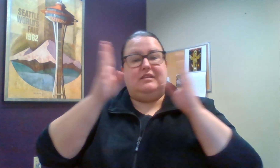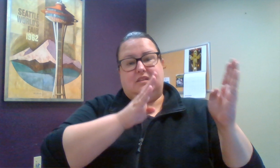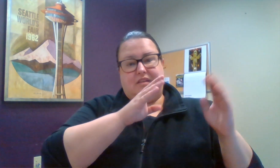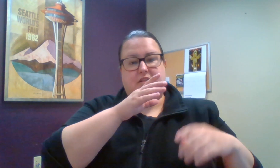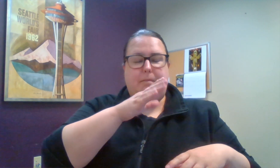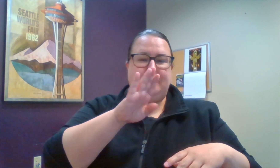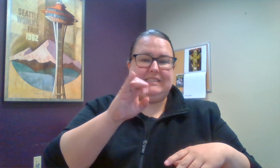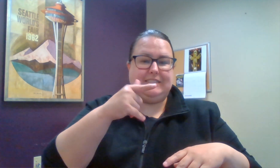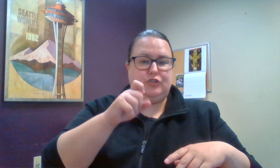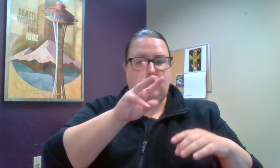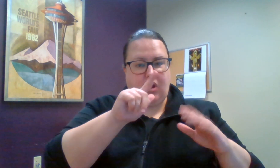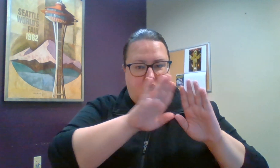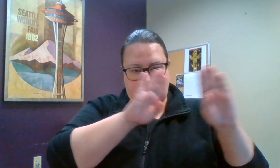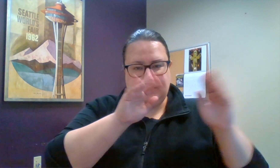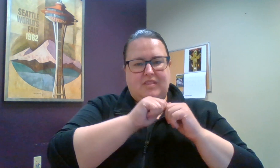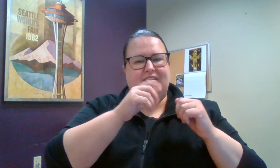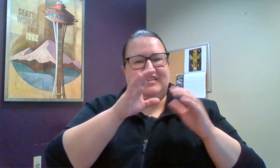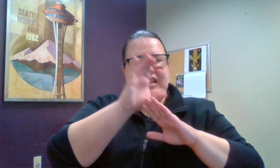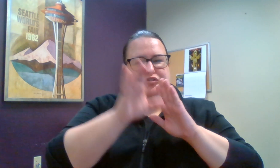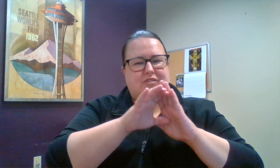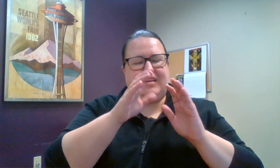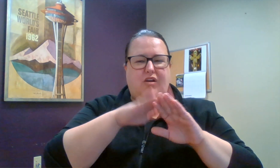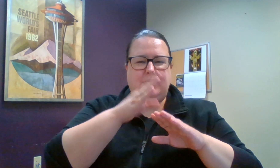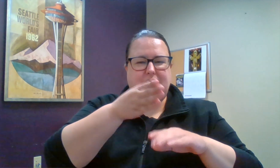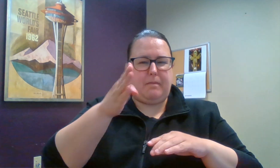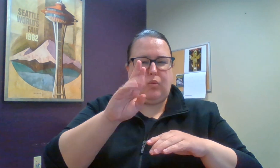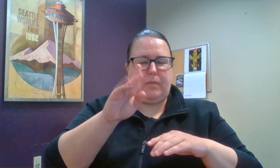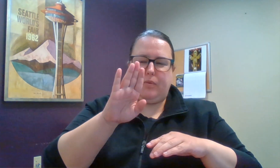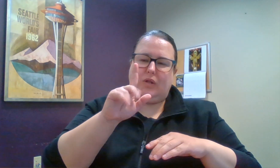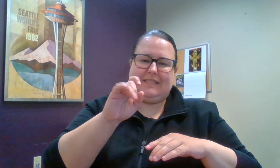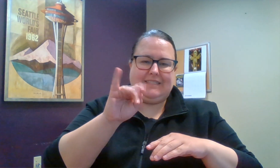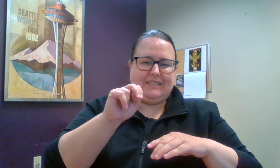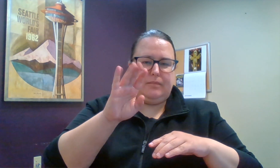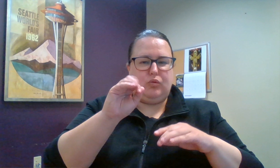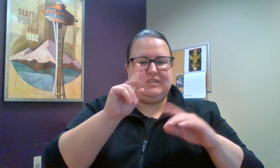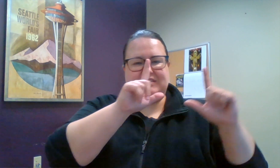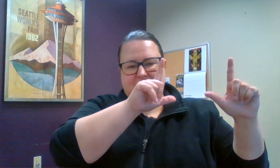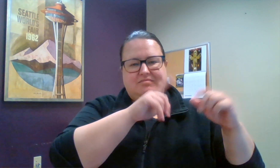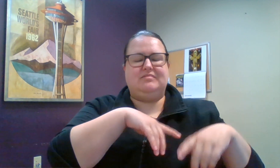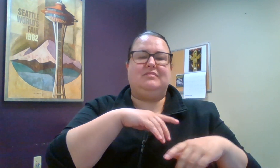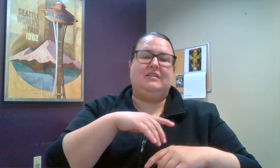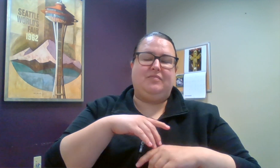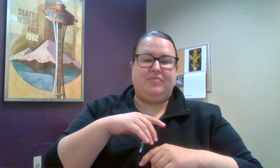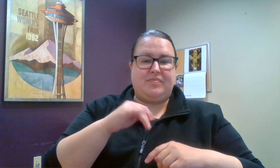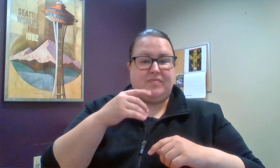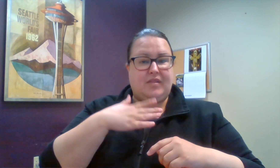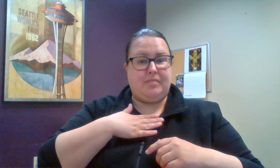On the other side is a beige wall with a calendar on a bulletin board.